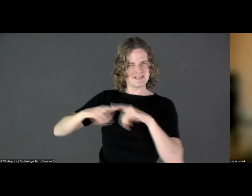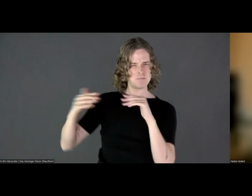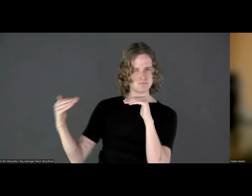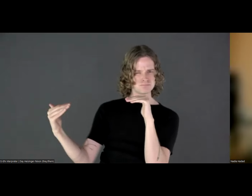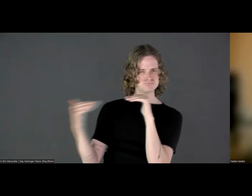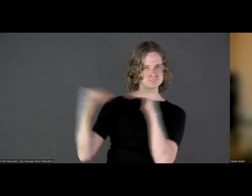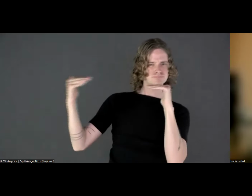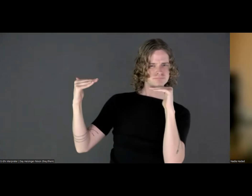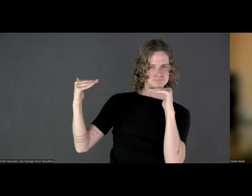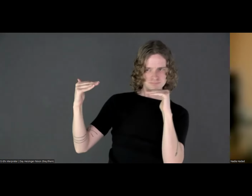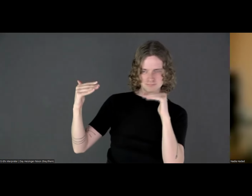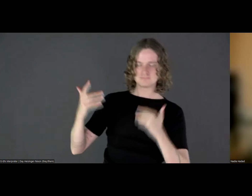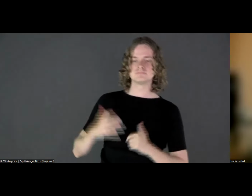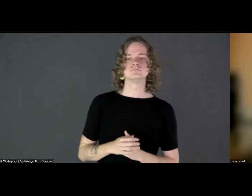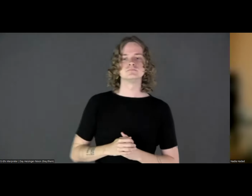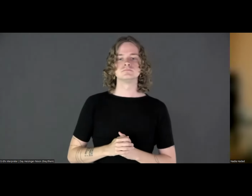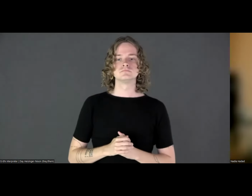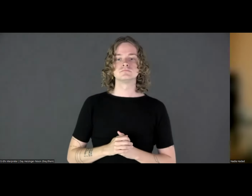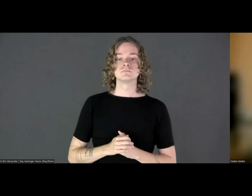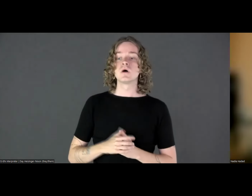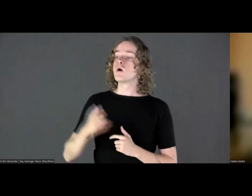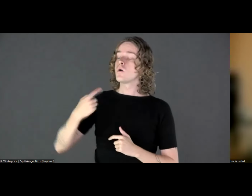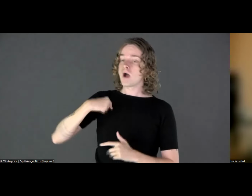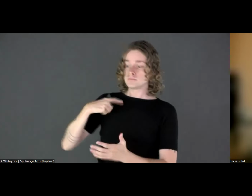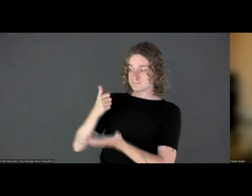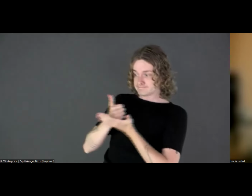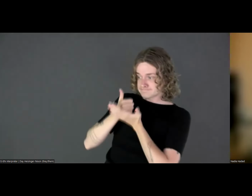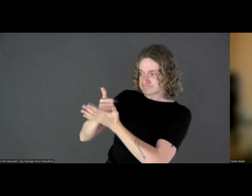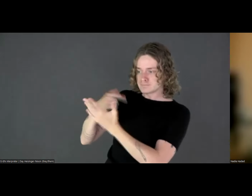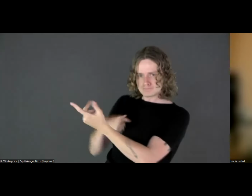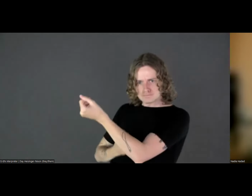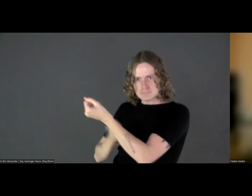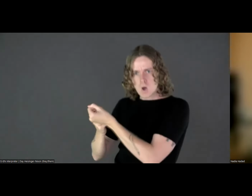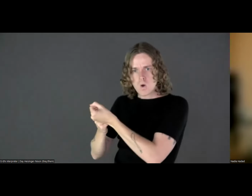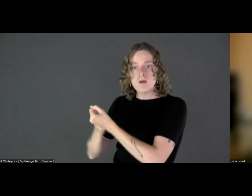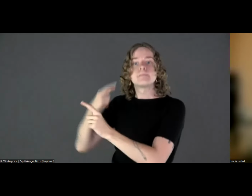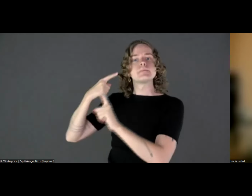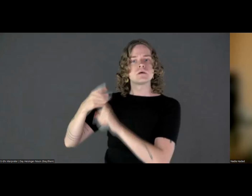cash assistance is inclusive for persons with disabilities. Guarantee inclusive and accessible